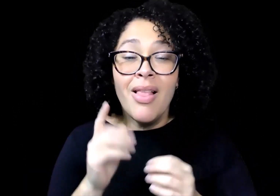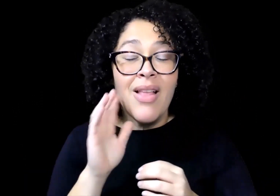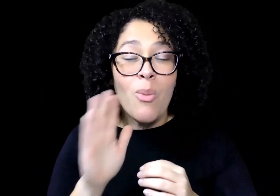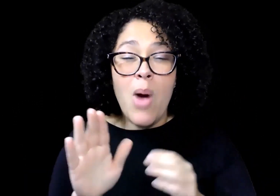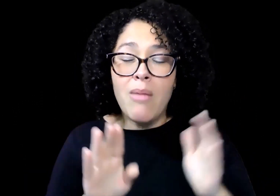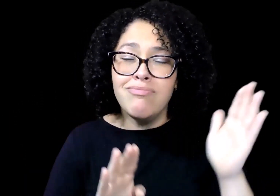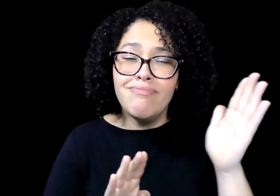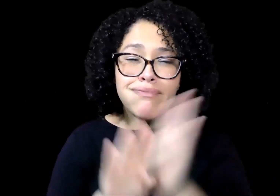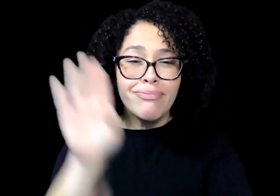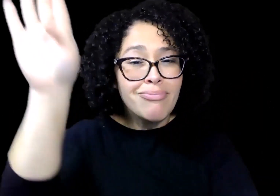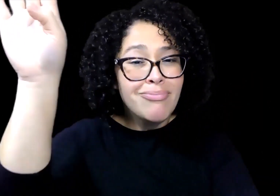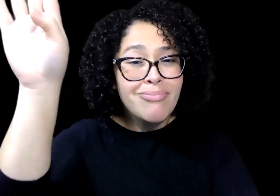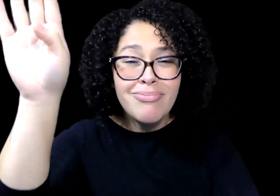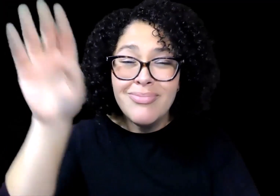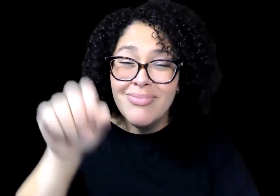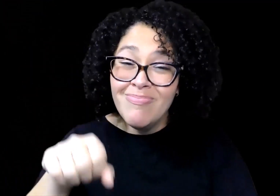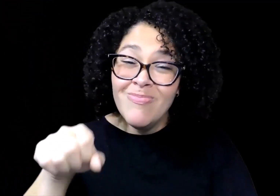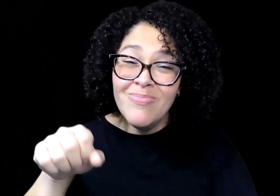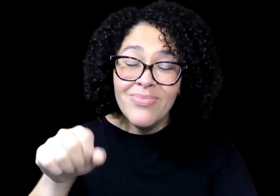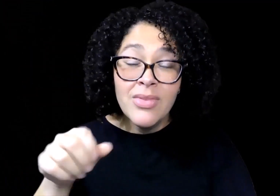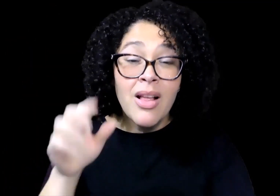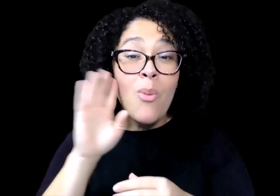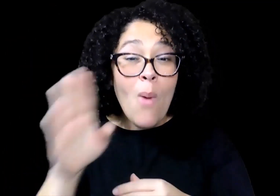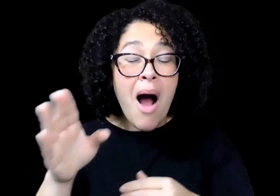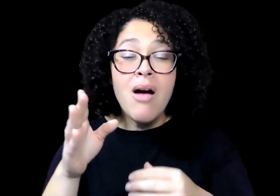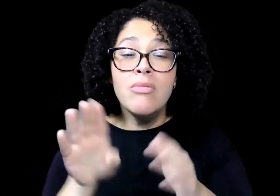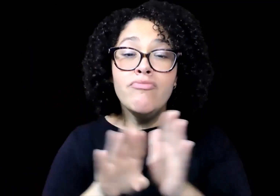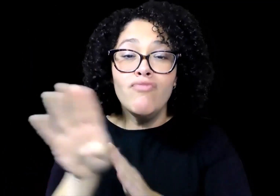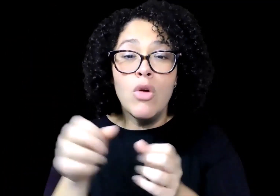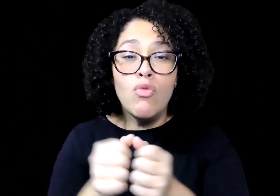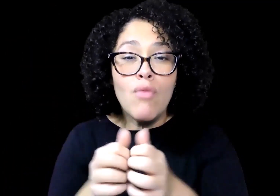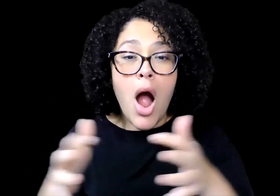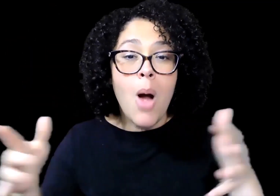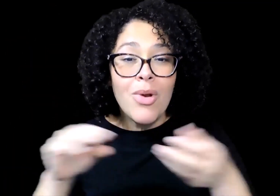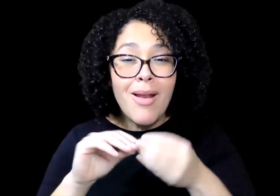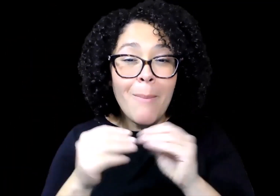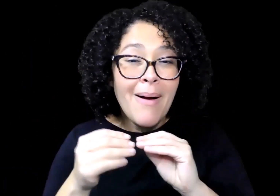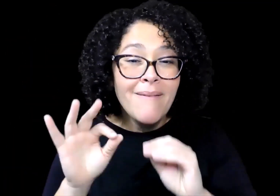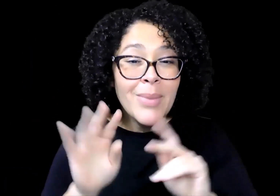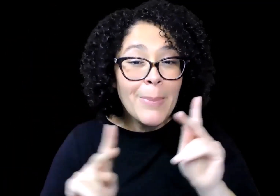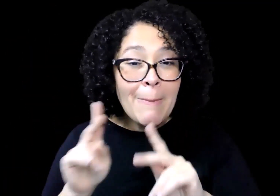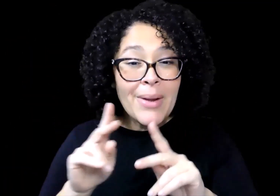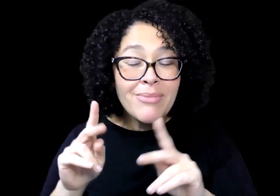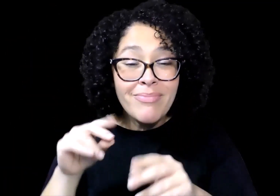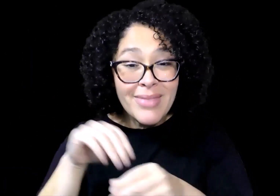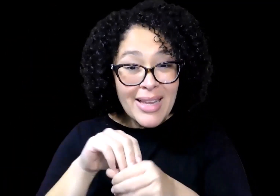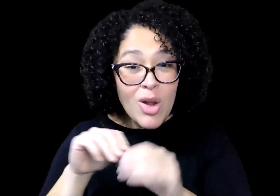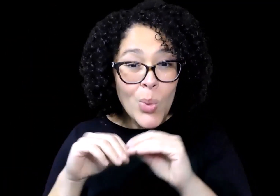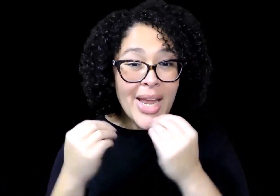that's so important and that's what will help organizations thrive and the numbers will grow